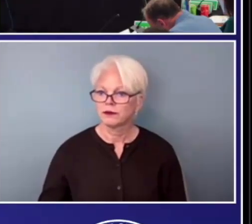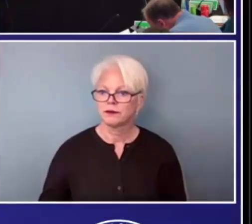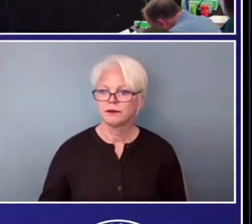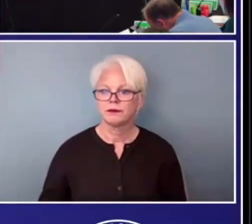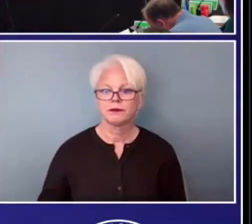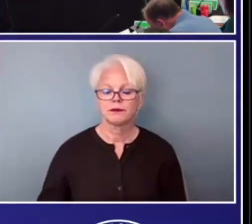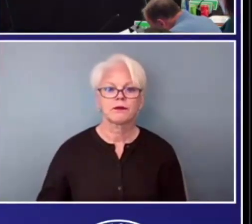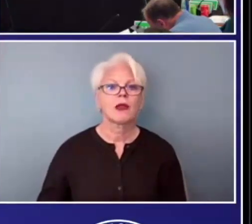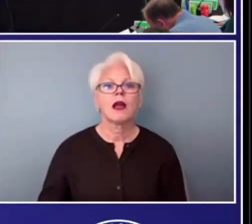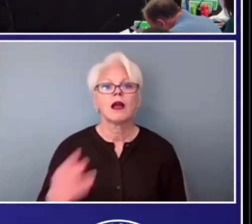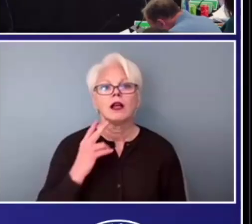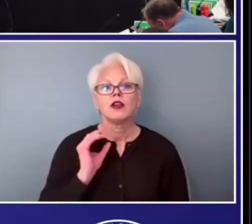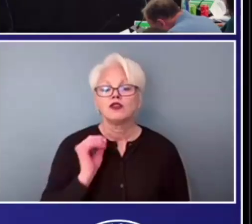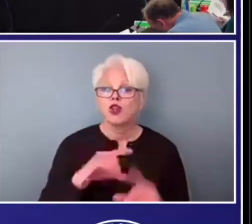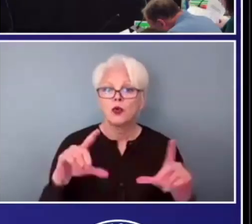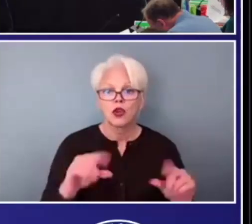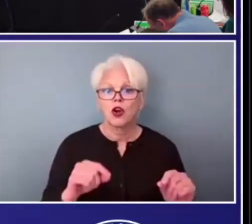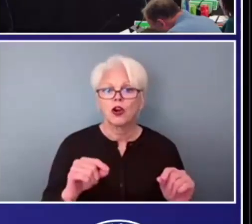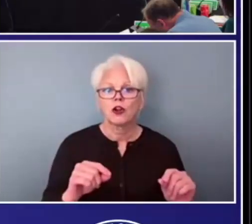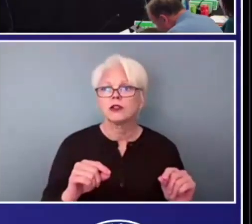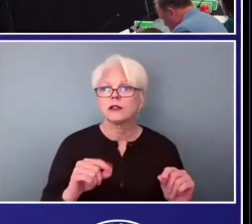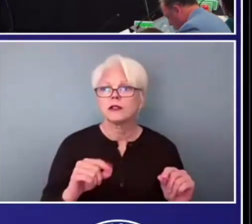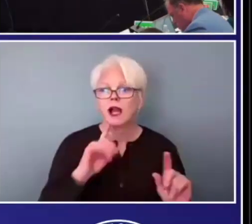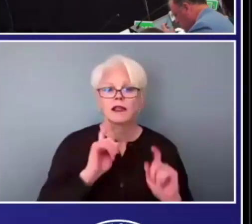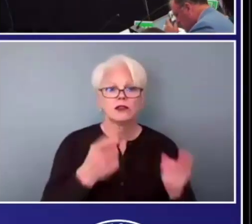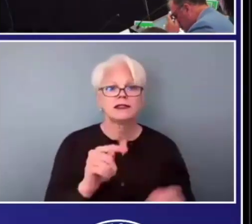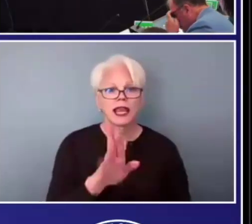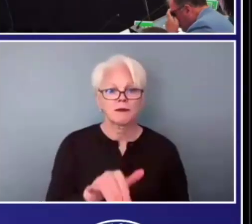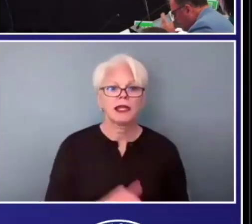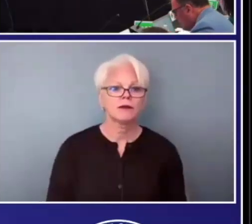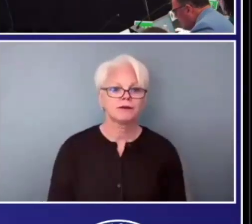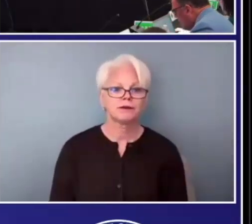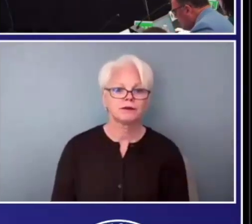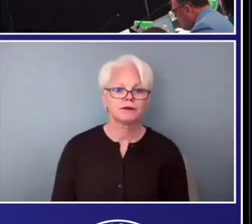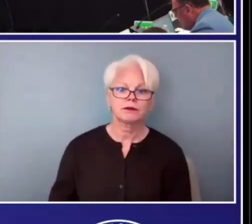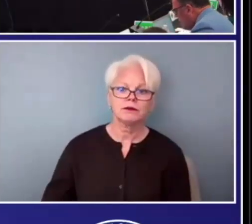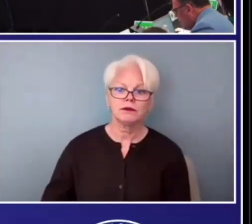Seeing no cards, I'll turn it back to you, Tamy. Thank you, everybody. Thank you, Undersecretary.